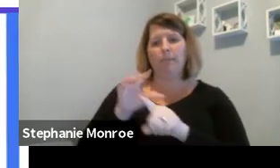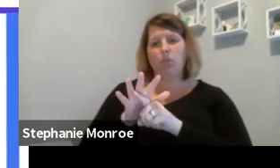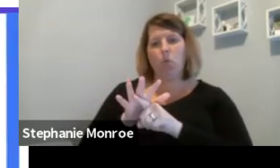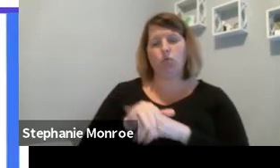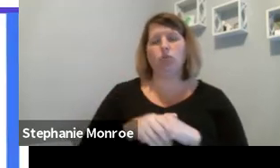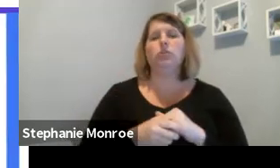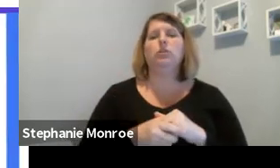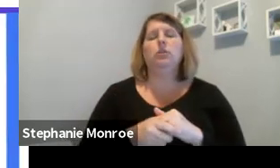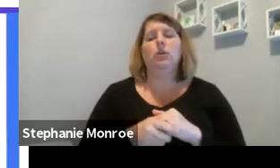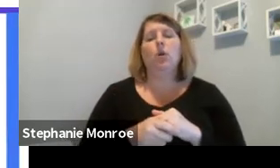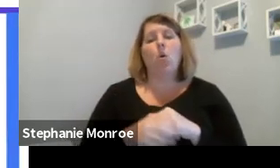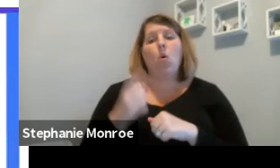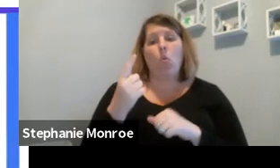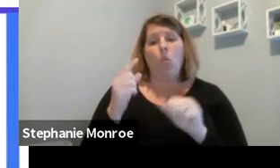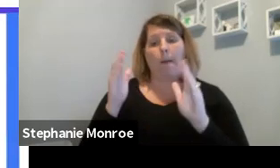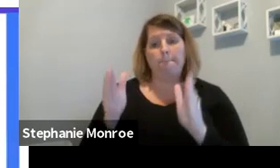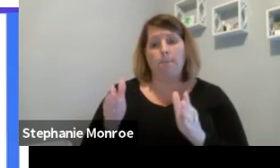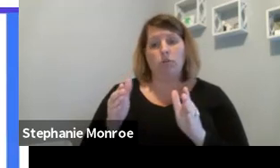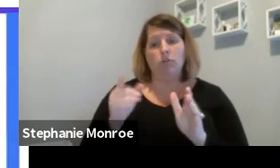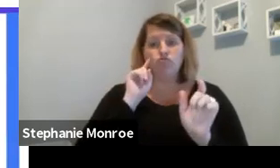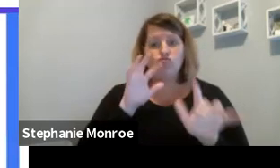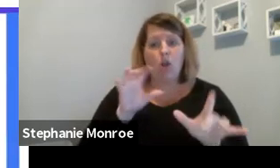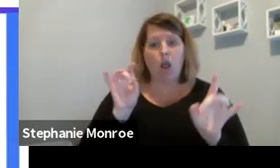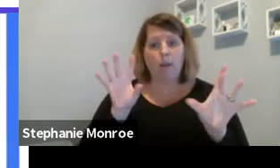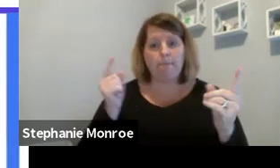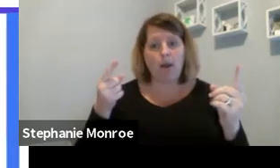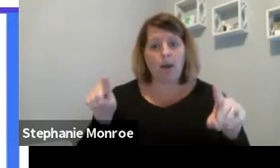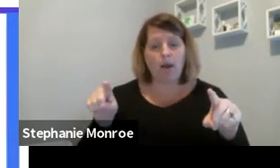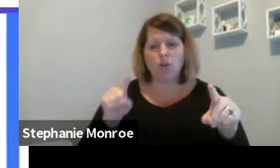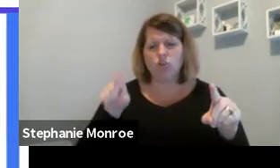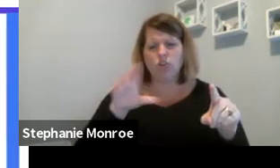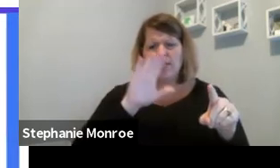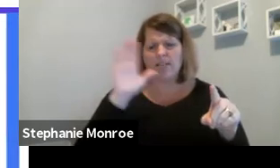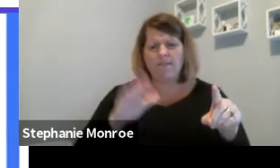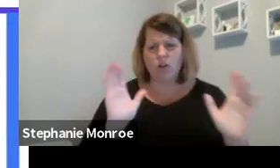One person's trauma should never be compared to another's,